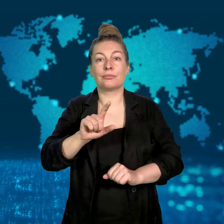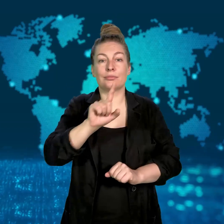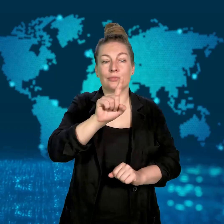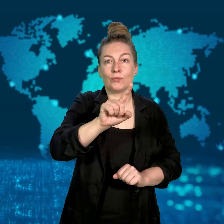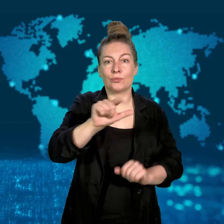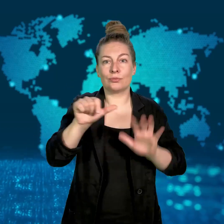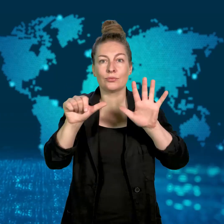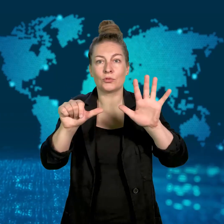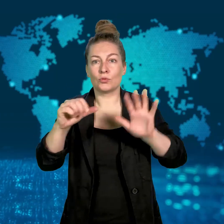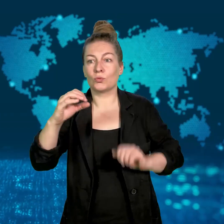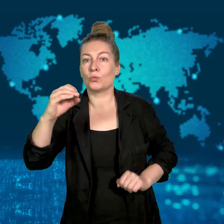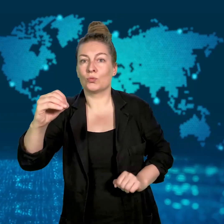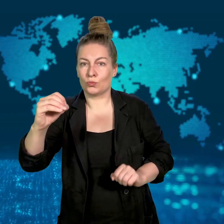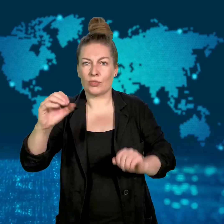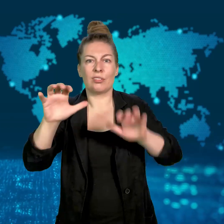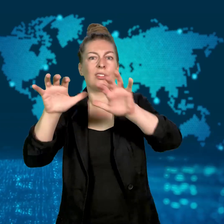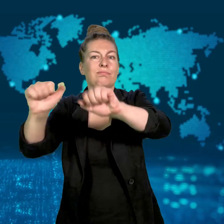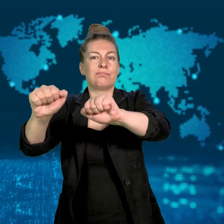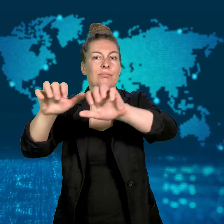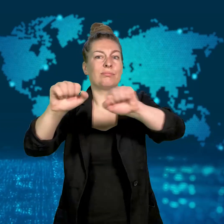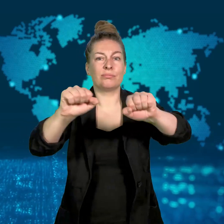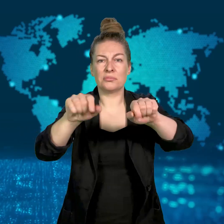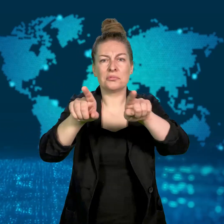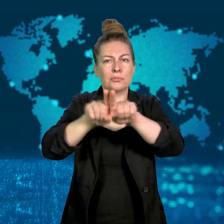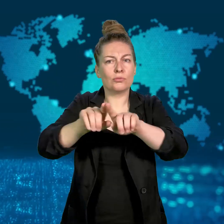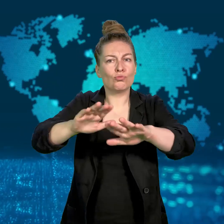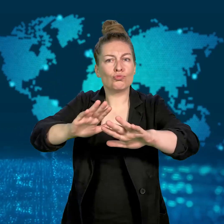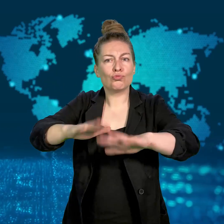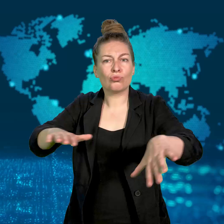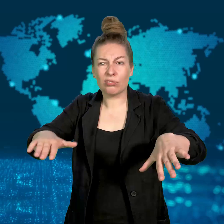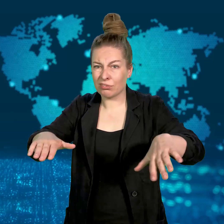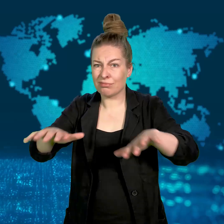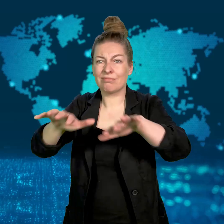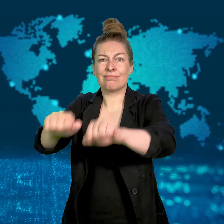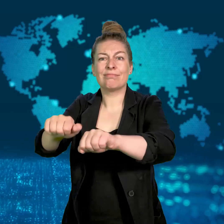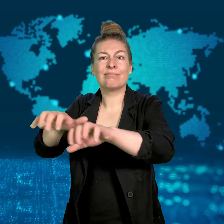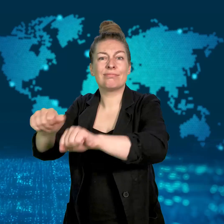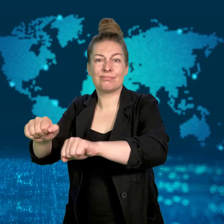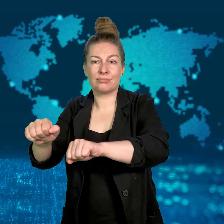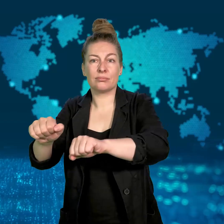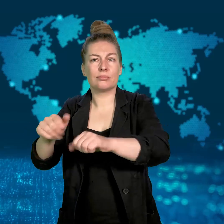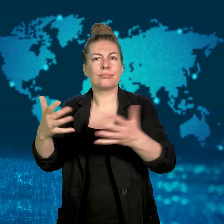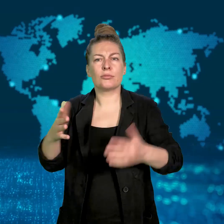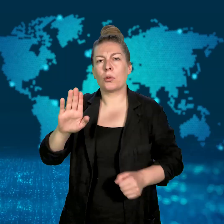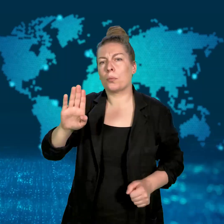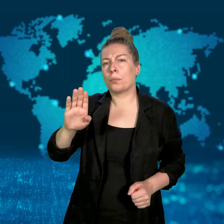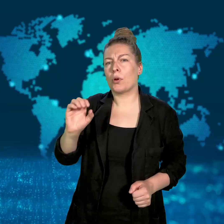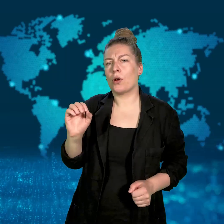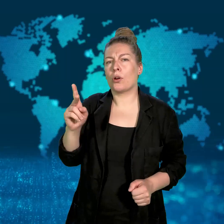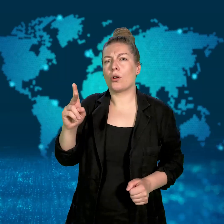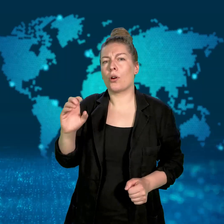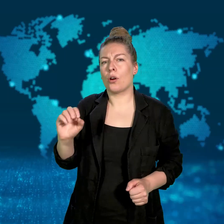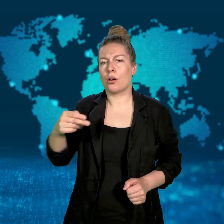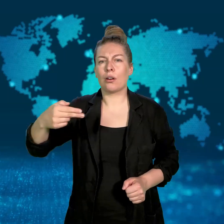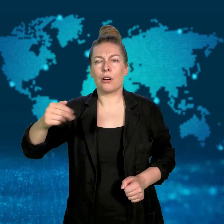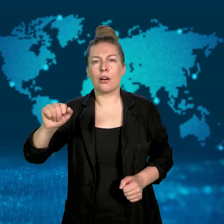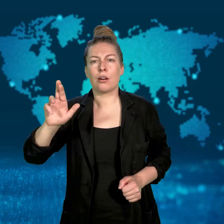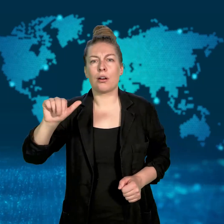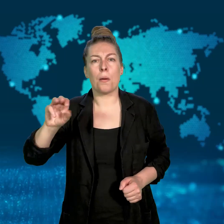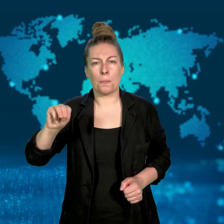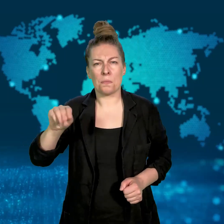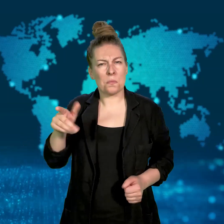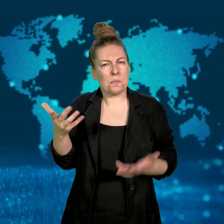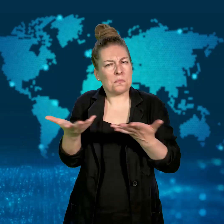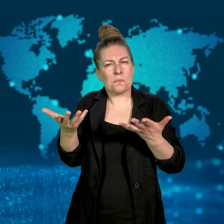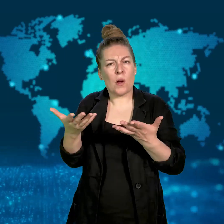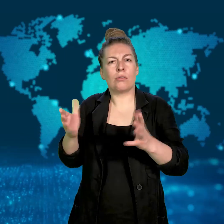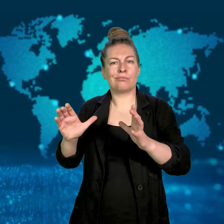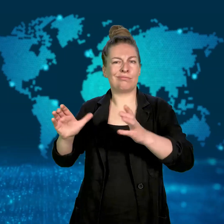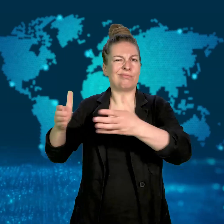were taken by the suspected Boko Haram assault.